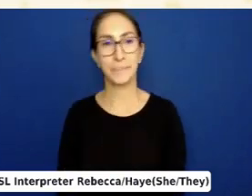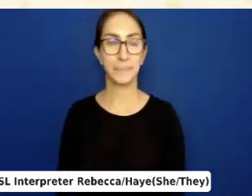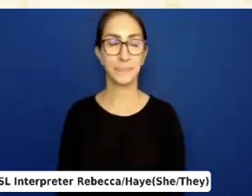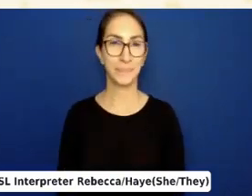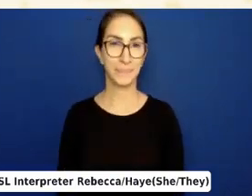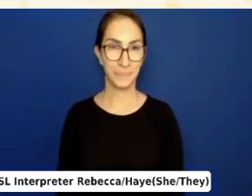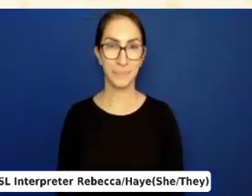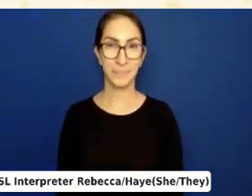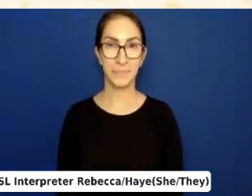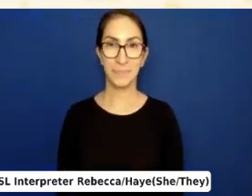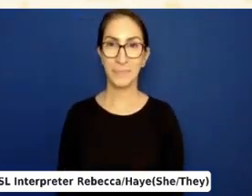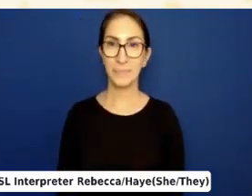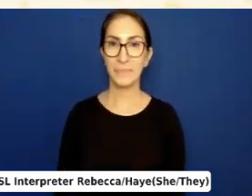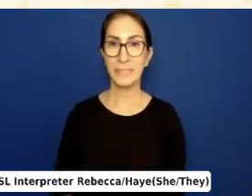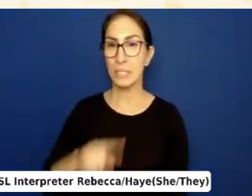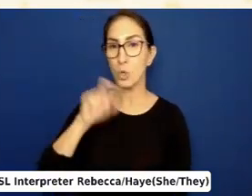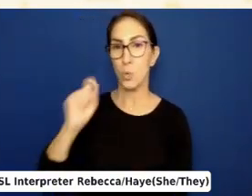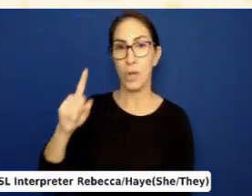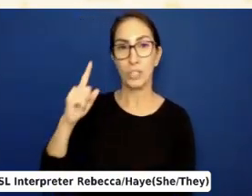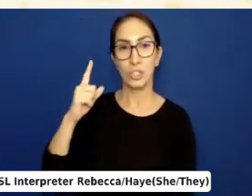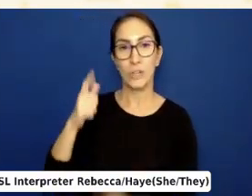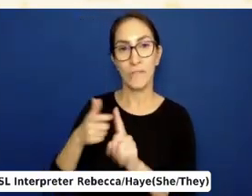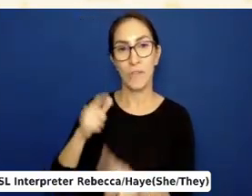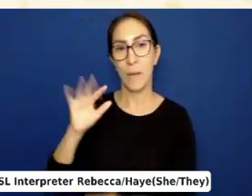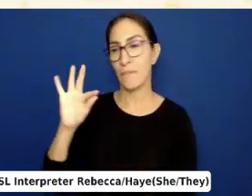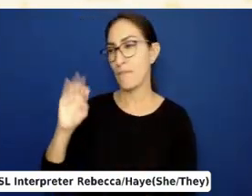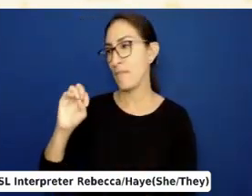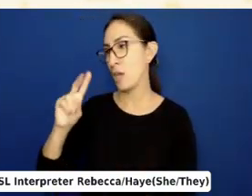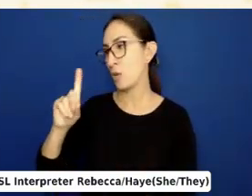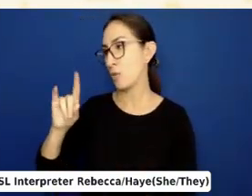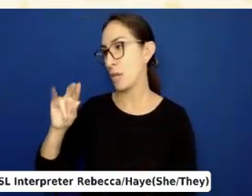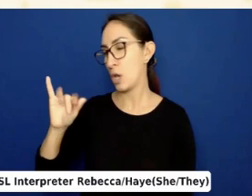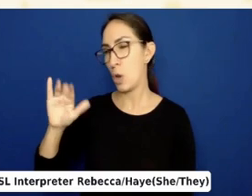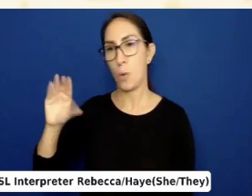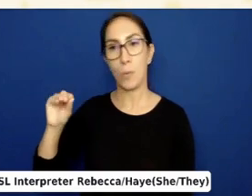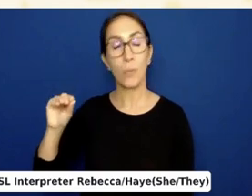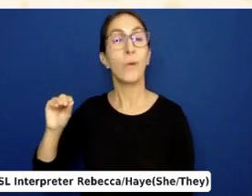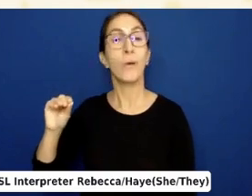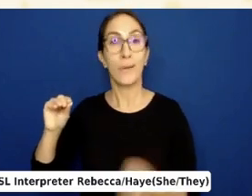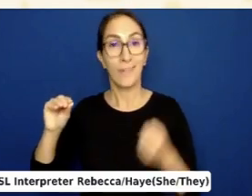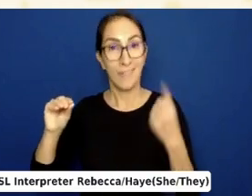Question from Federico: Is it OK to make a disabled persona?